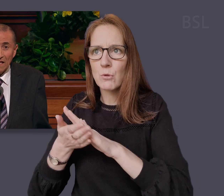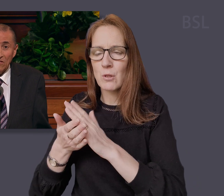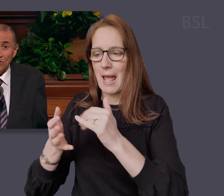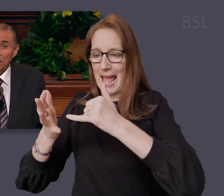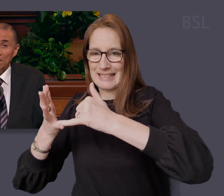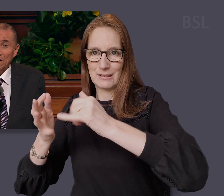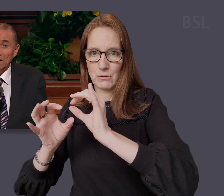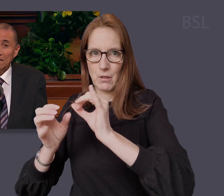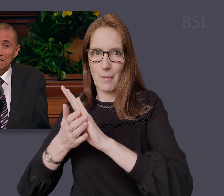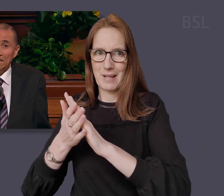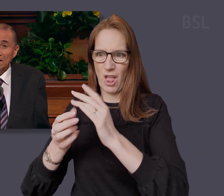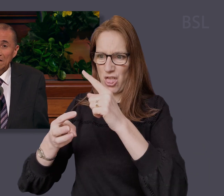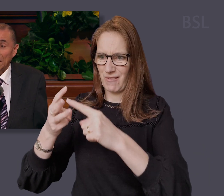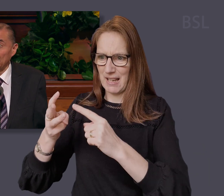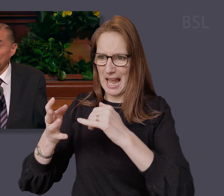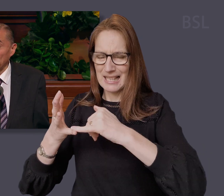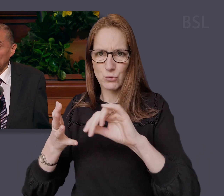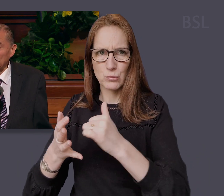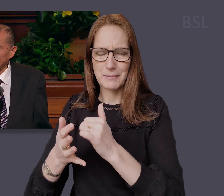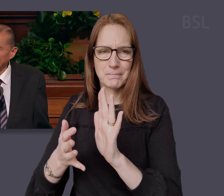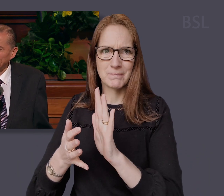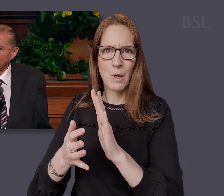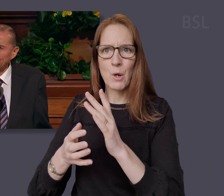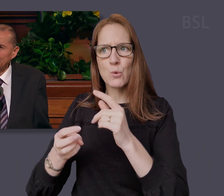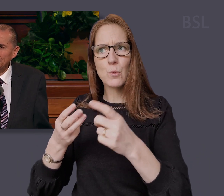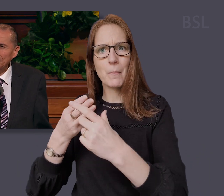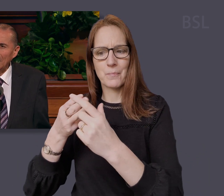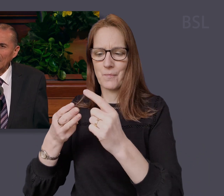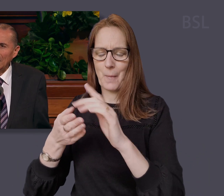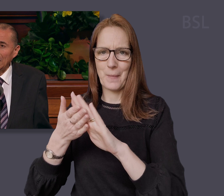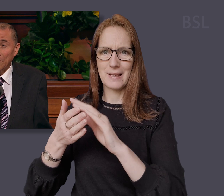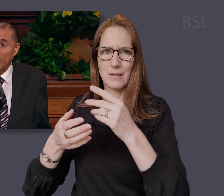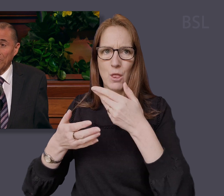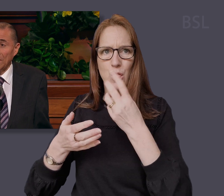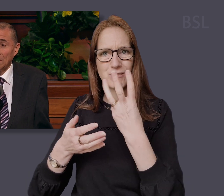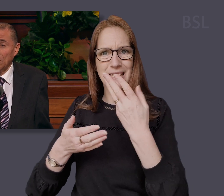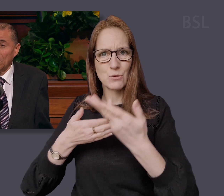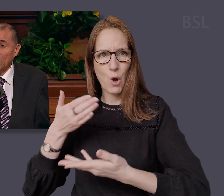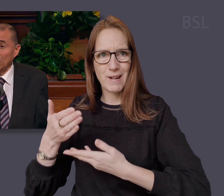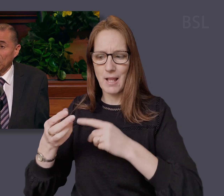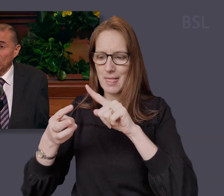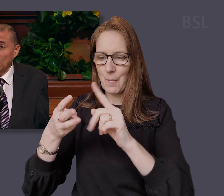in the singular, not in the plural. It appears that the Lord is teaching